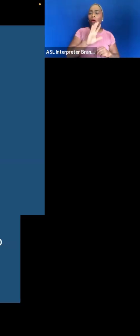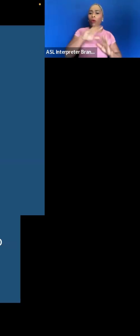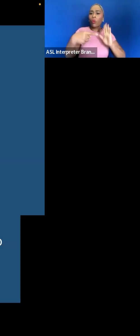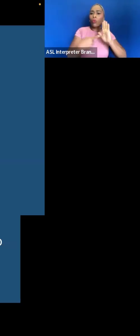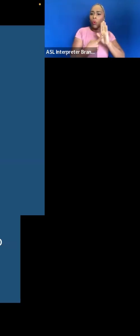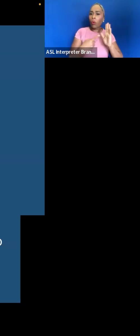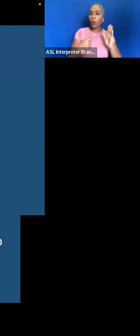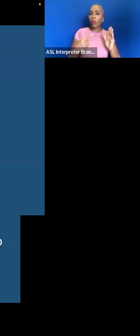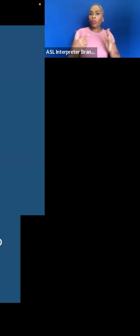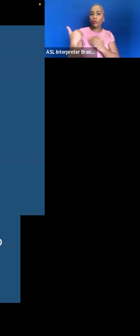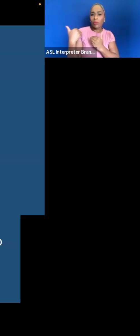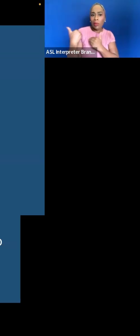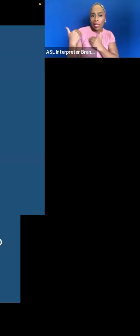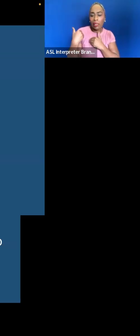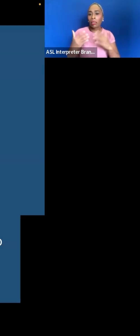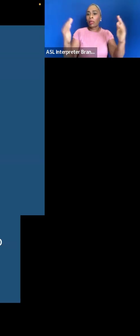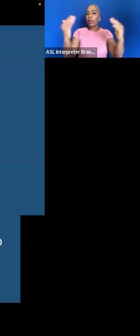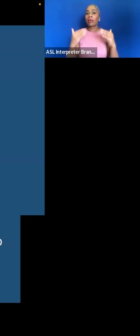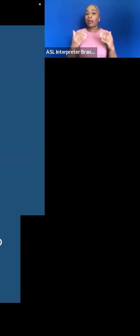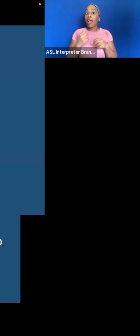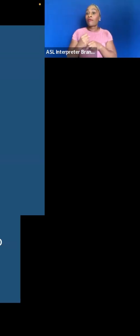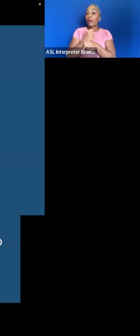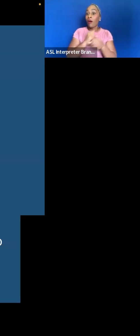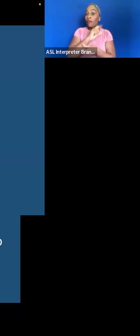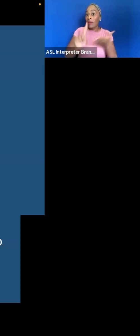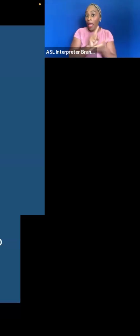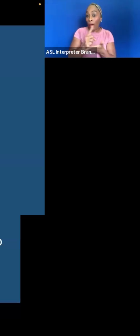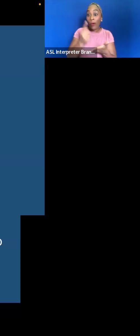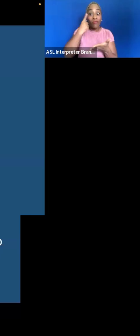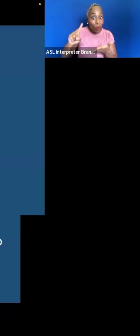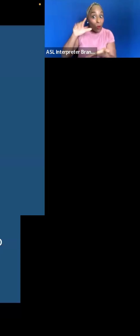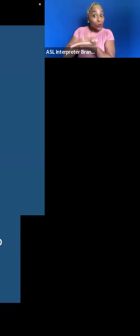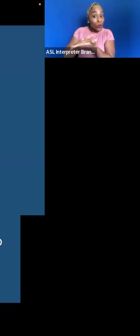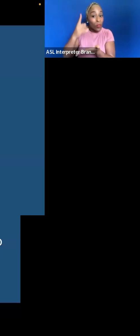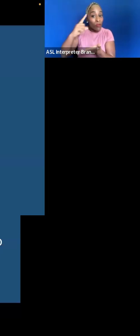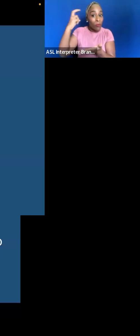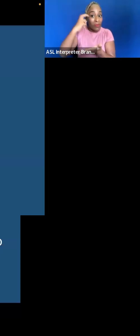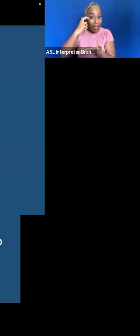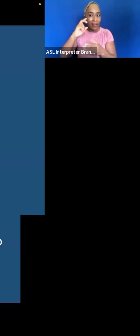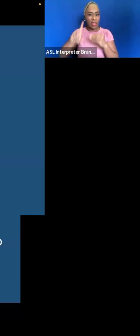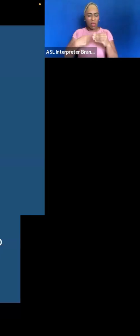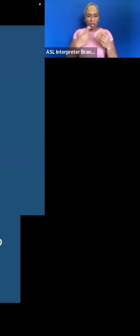And there's a coffee hour that was done by the School for the Blind specifically related to the role of the vision teacher.